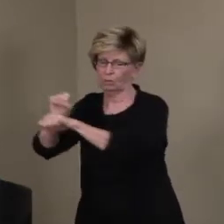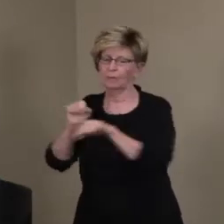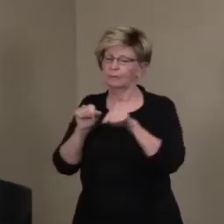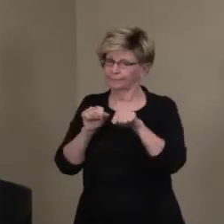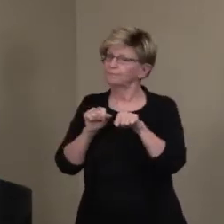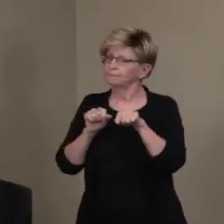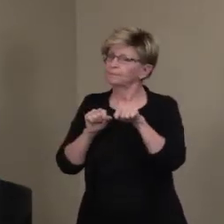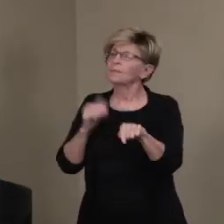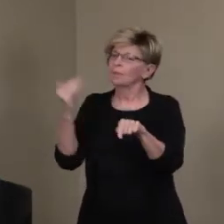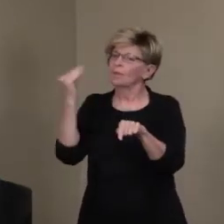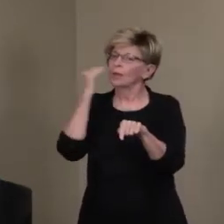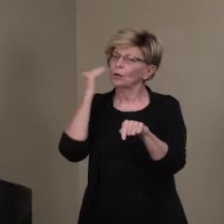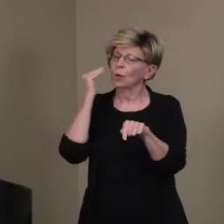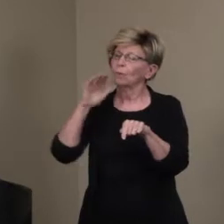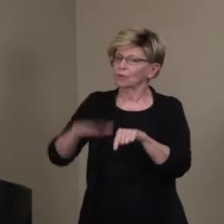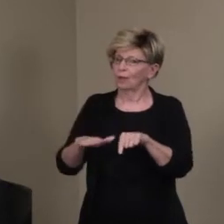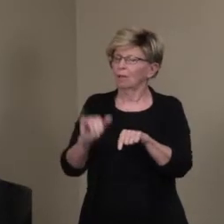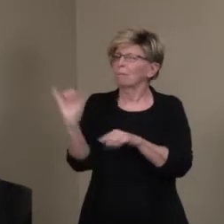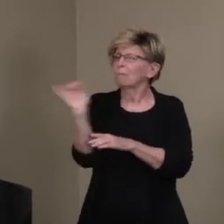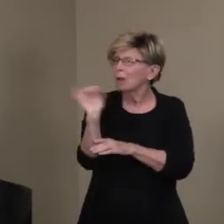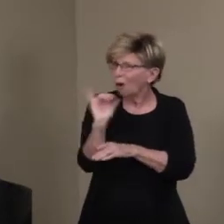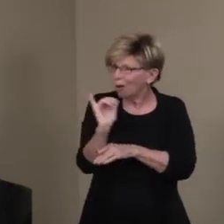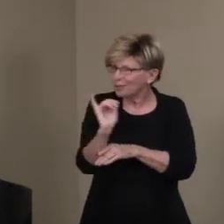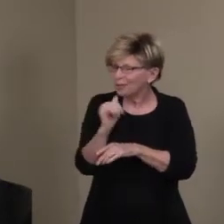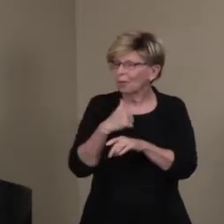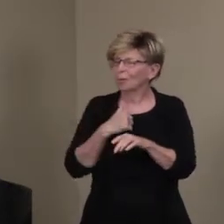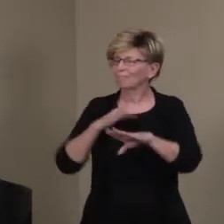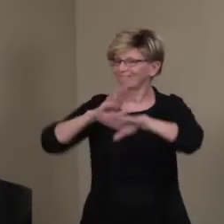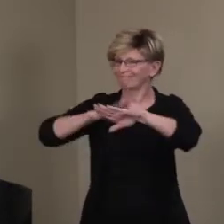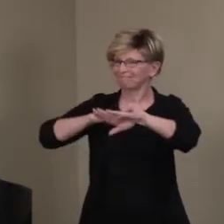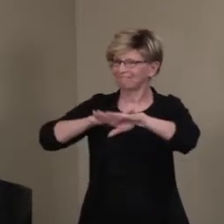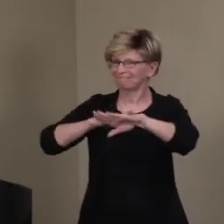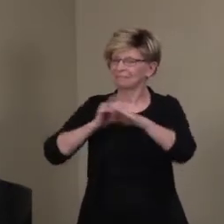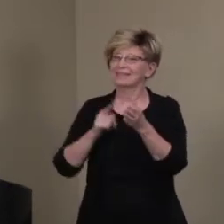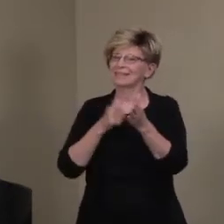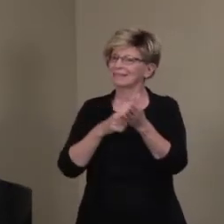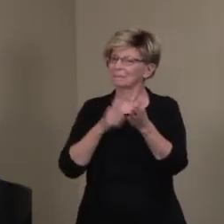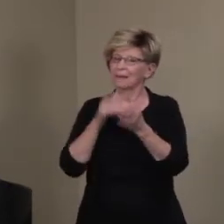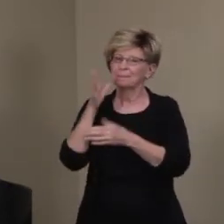that as a student transitions from school to work there are some things